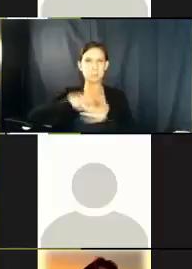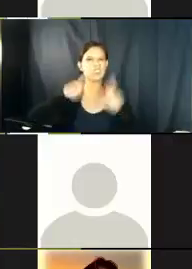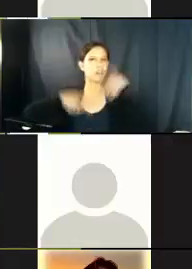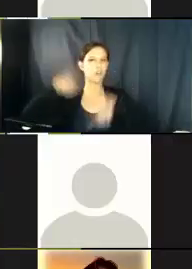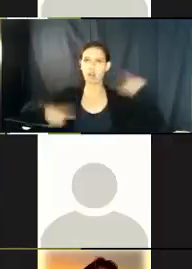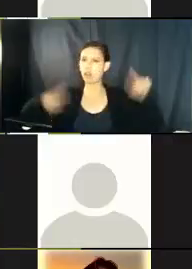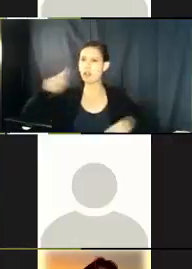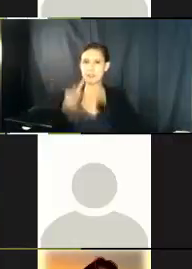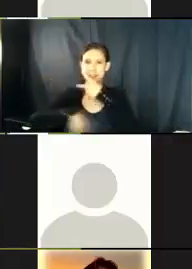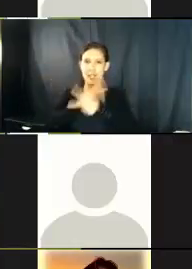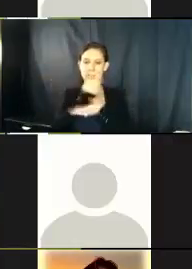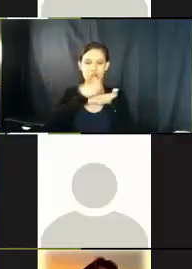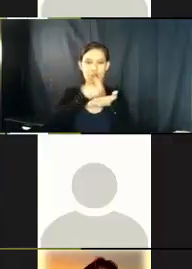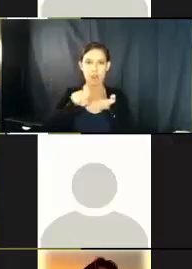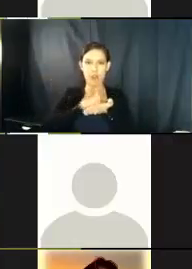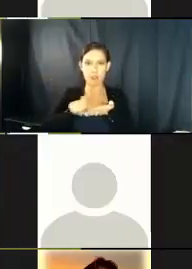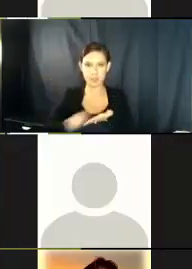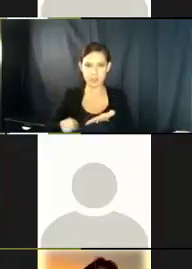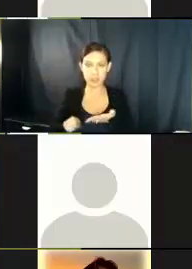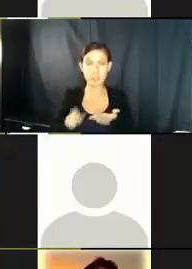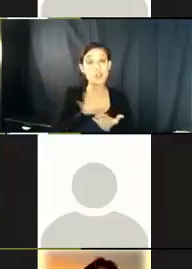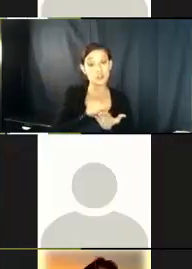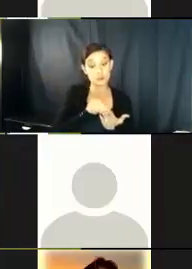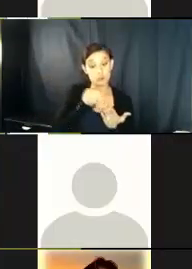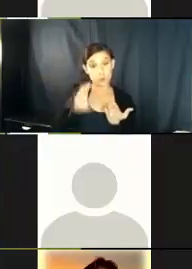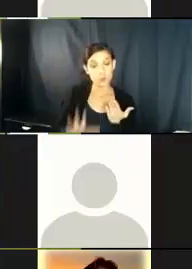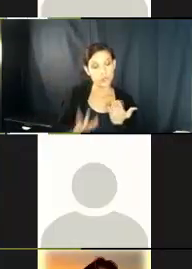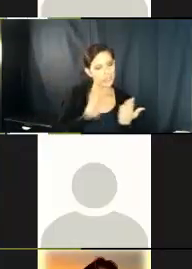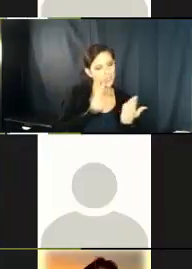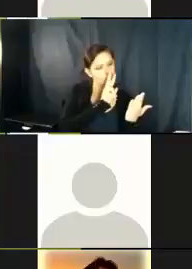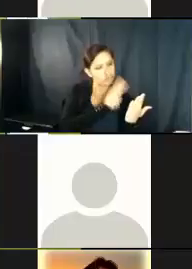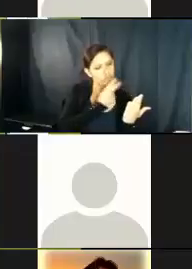writing pieces they can decide which one that they that they choose if there's that is their